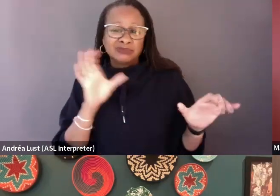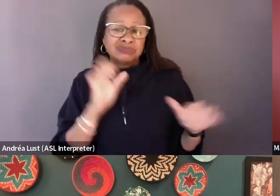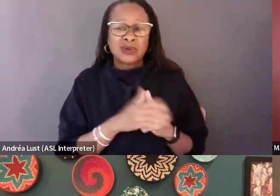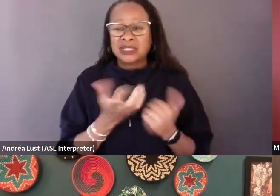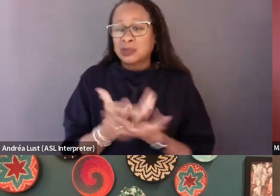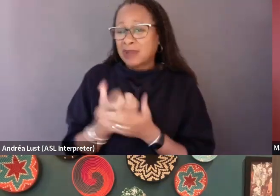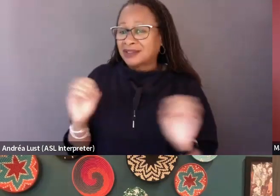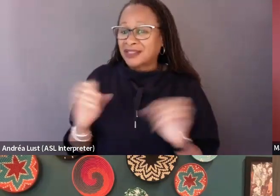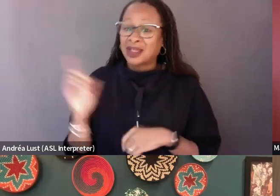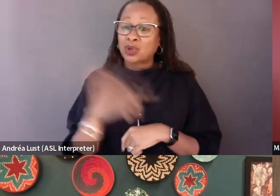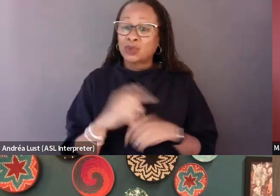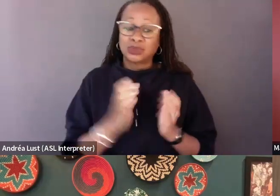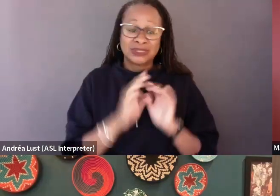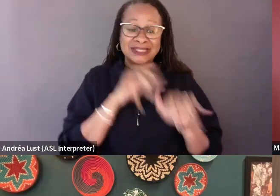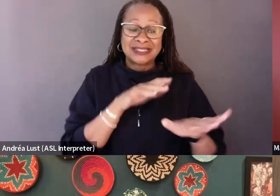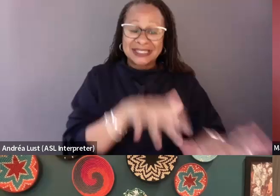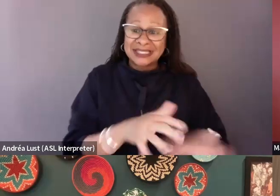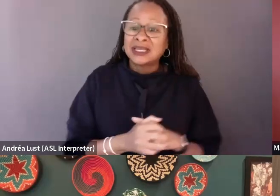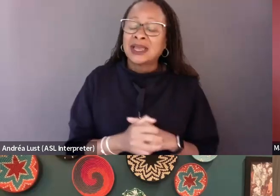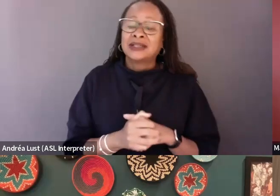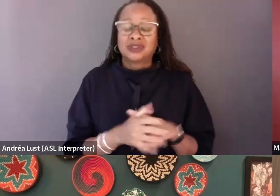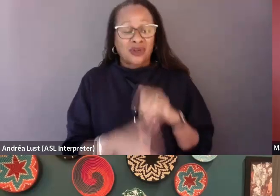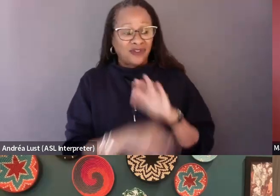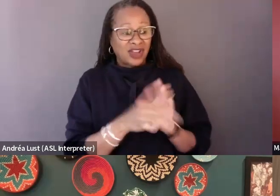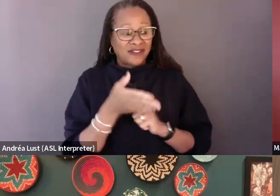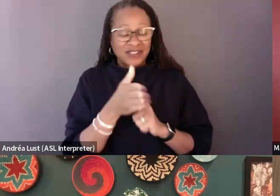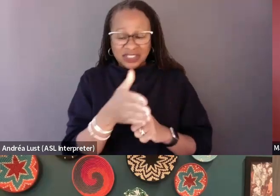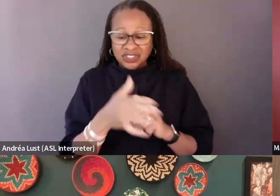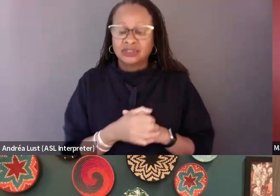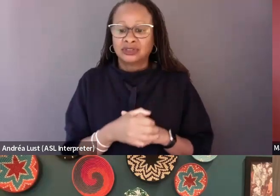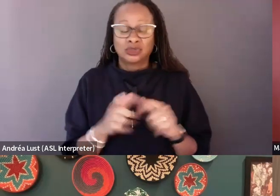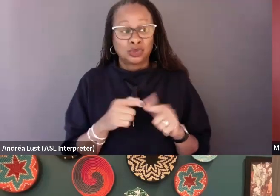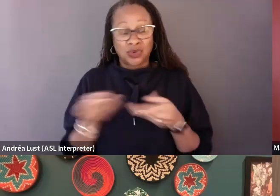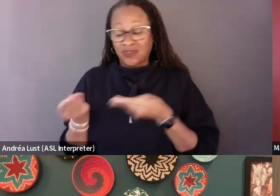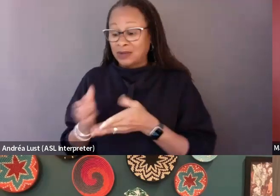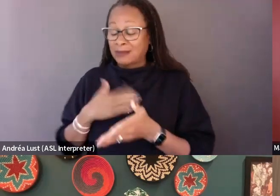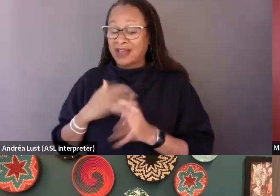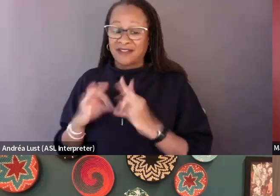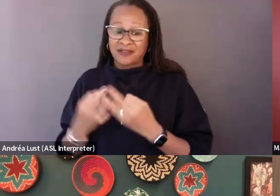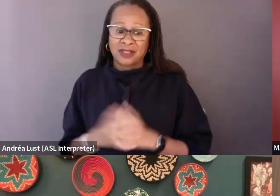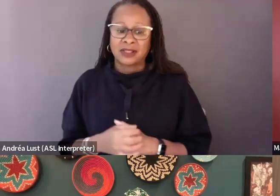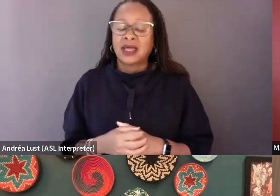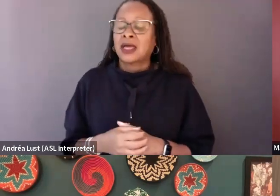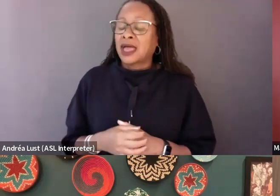And it took me four long years to understand the wisdom behind those words, the value of what he was saying.